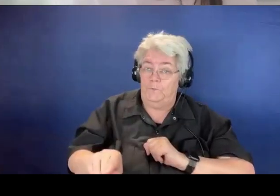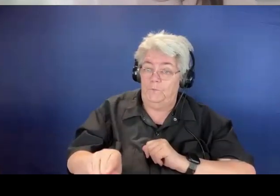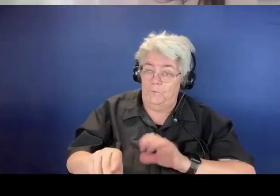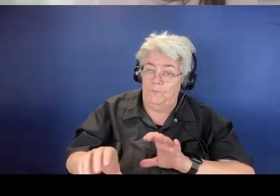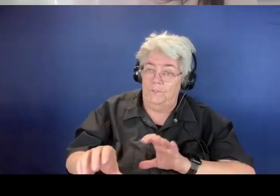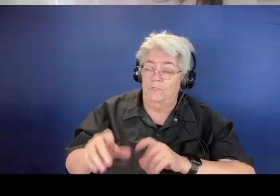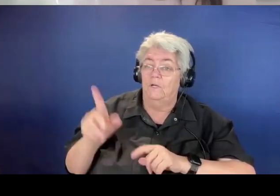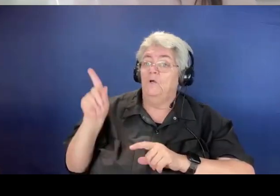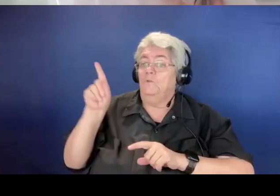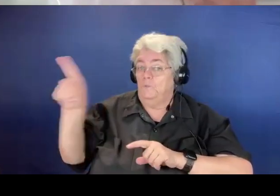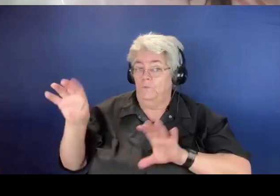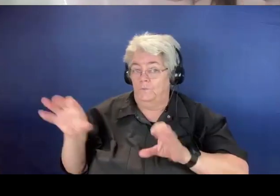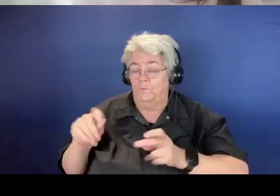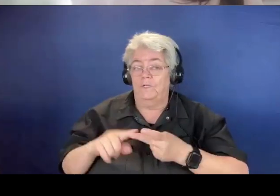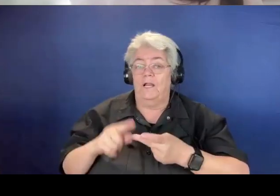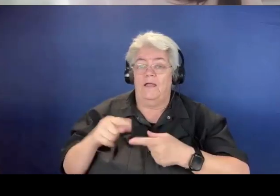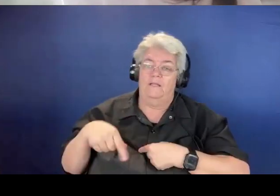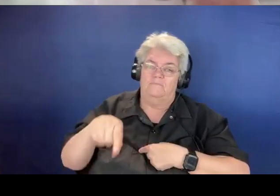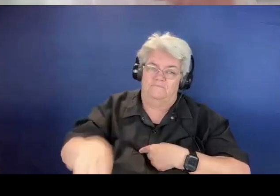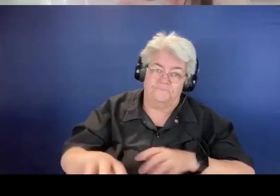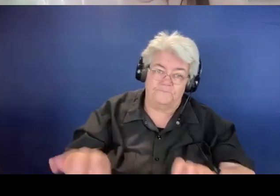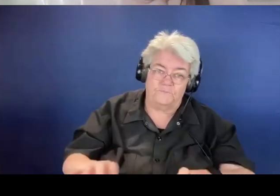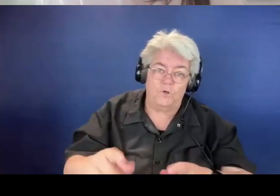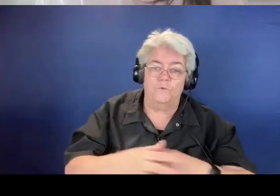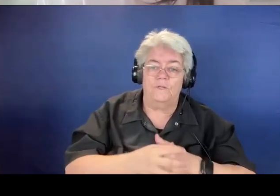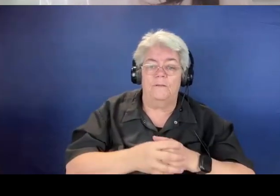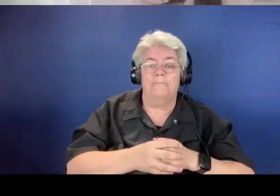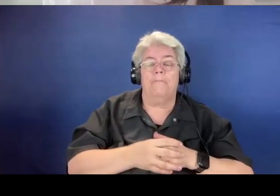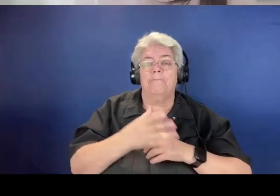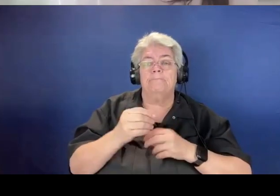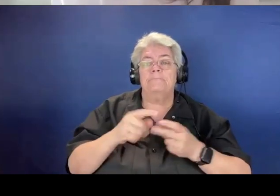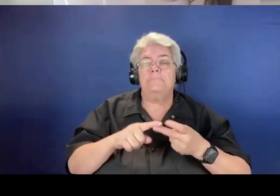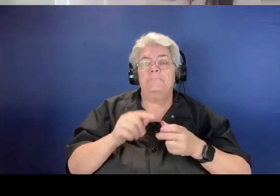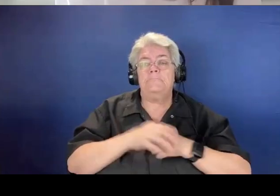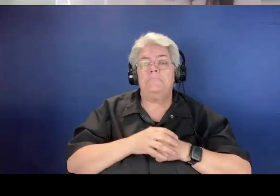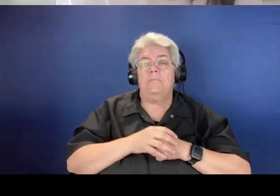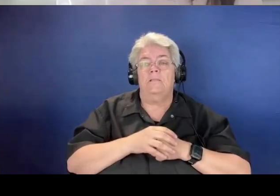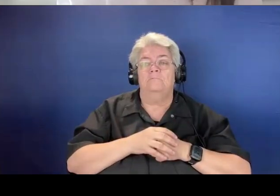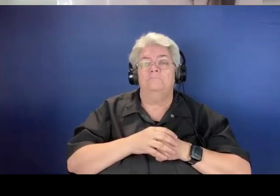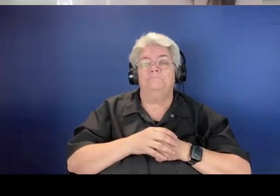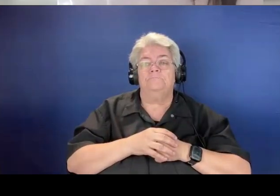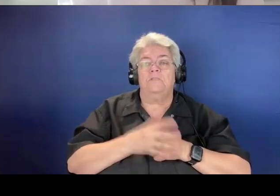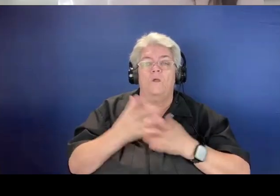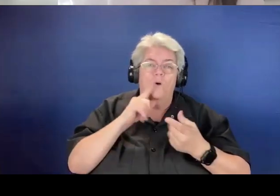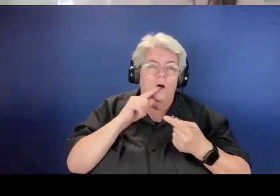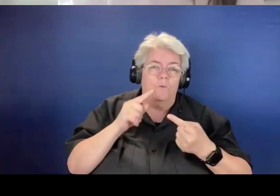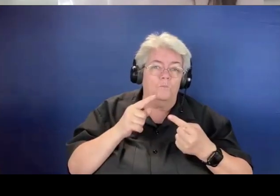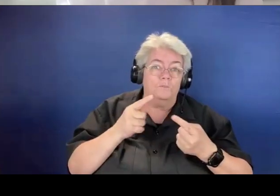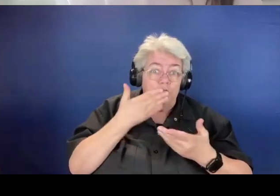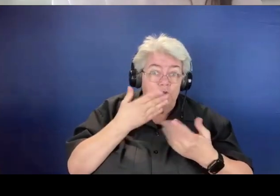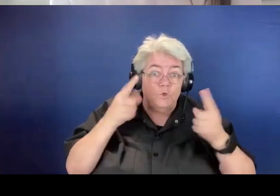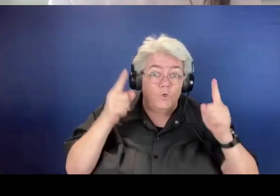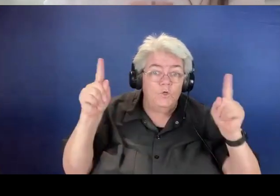How do you think that went? What were the pain points? What do you think would have made it a better interaction?